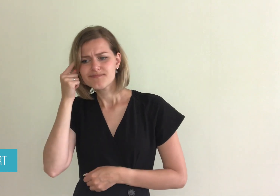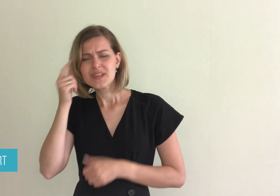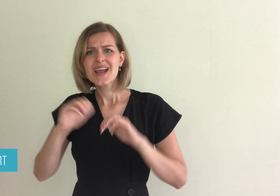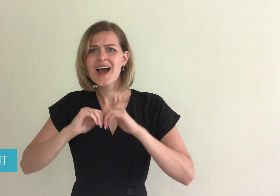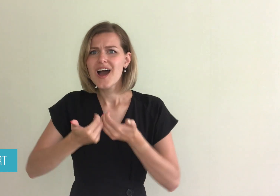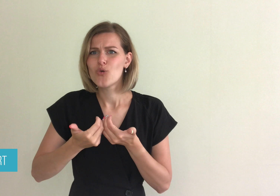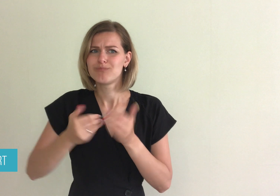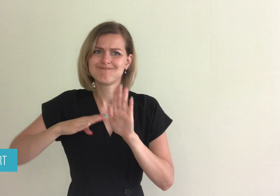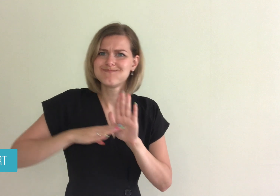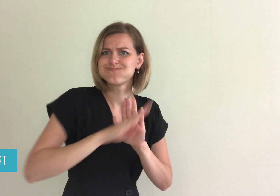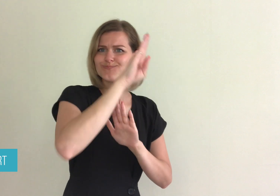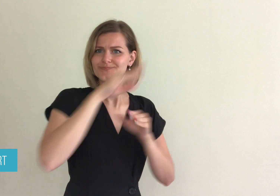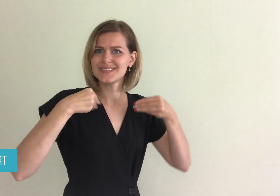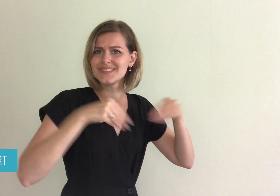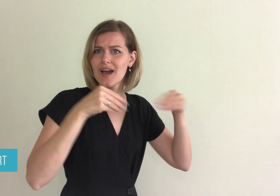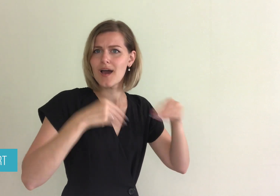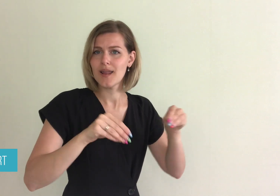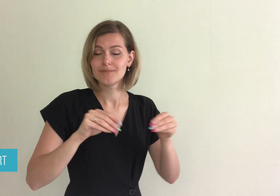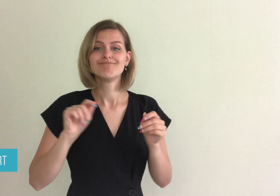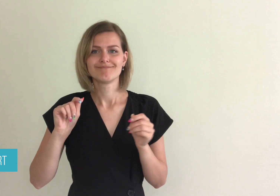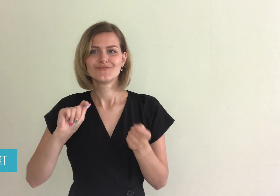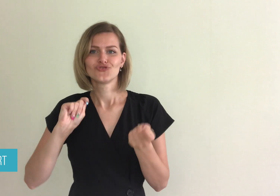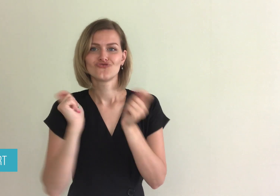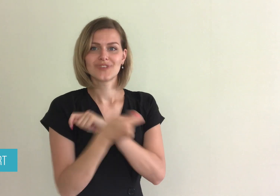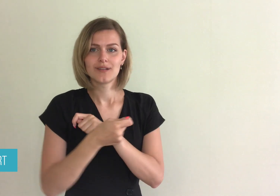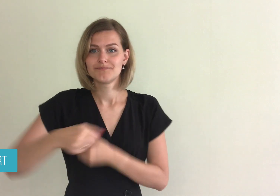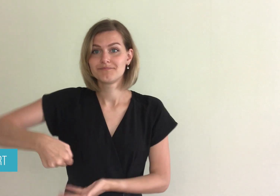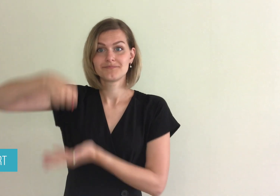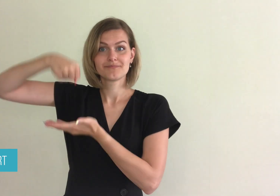to figure out how to improve her business. She decided